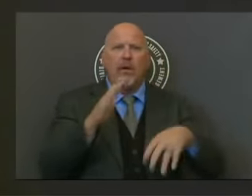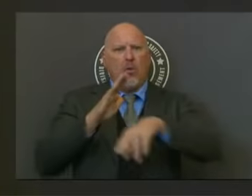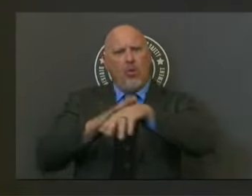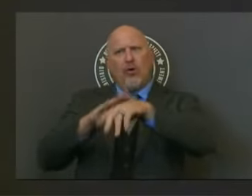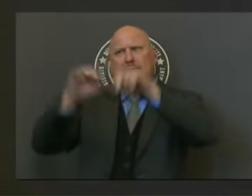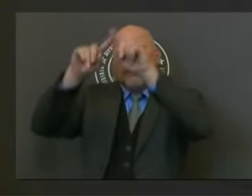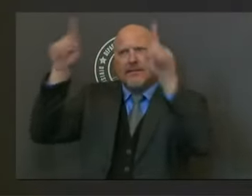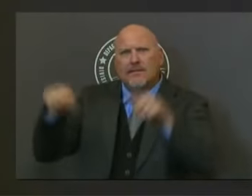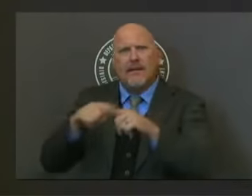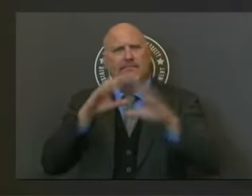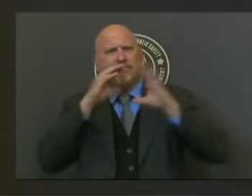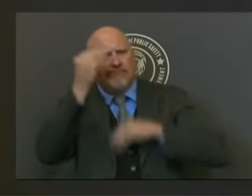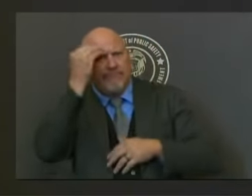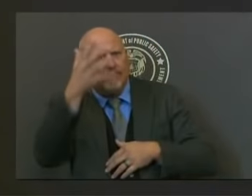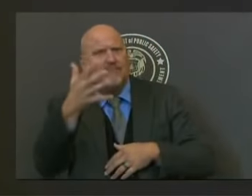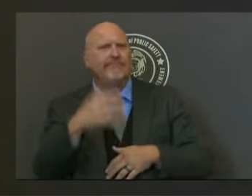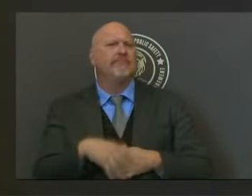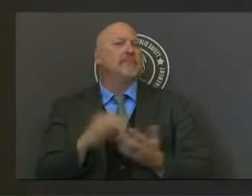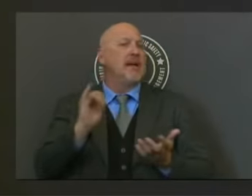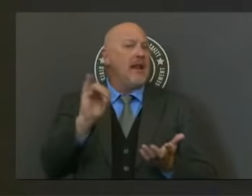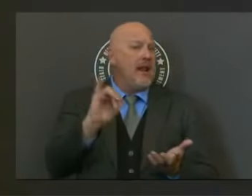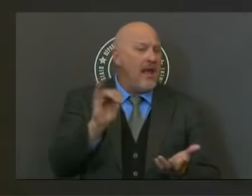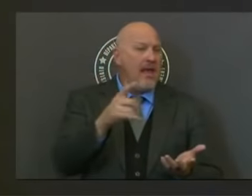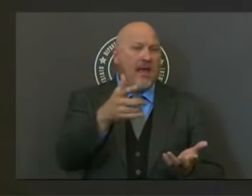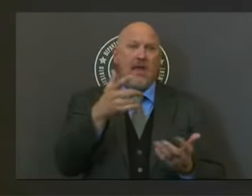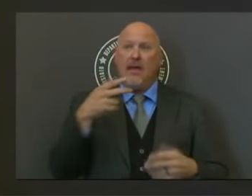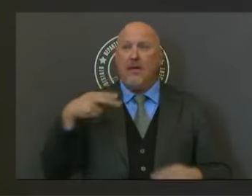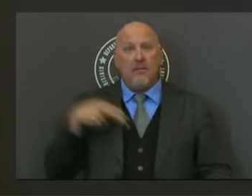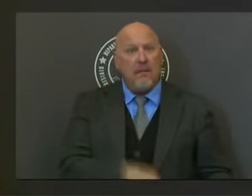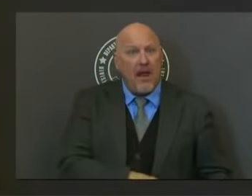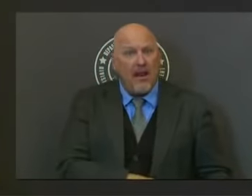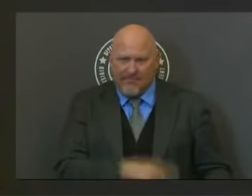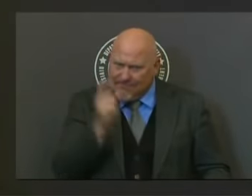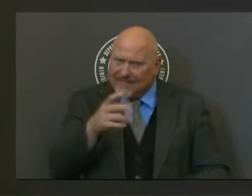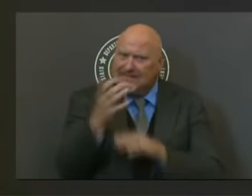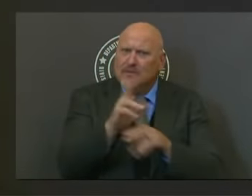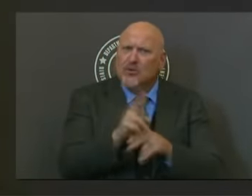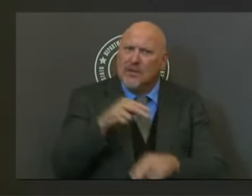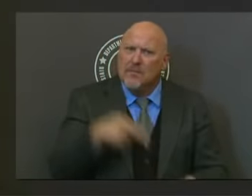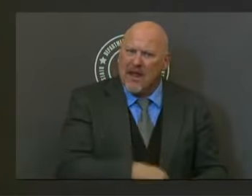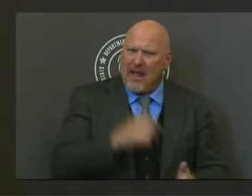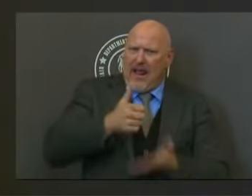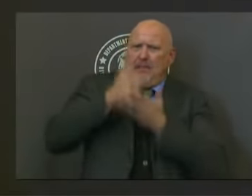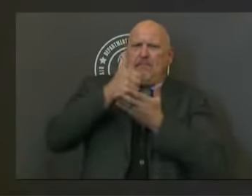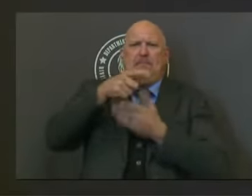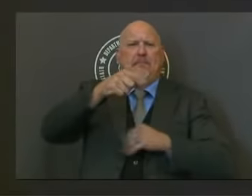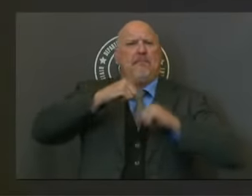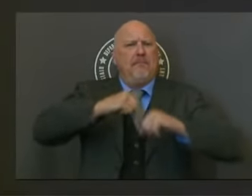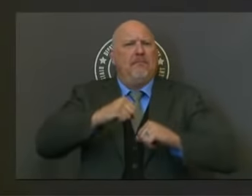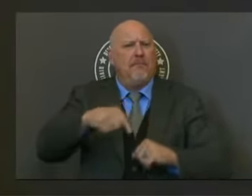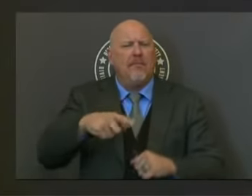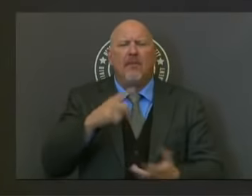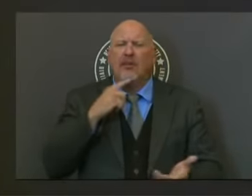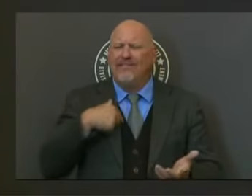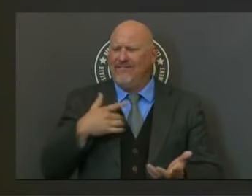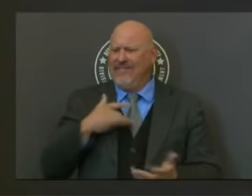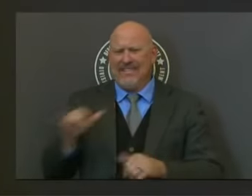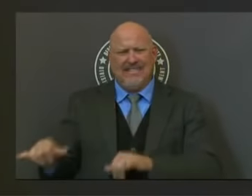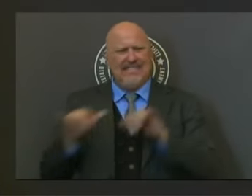minimize your risk when you're out on the highways well that's the same thing with what we're seeing today and I